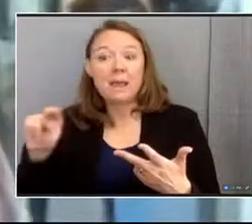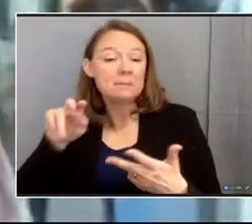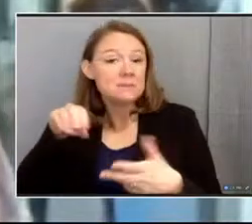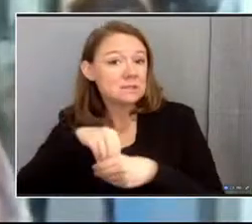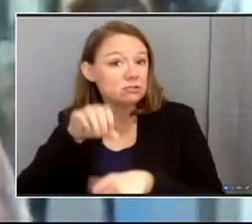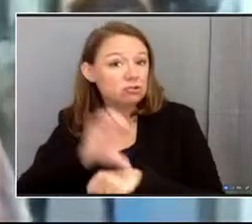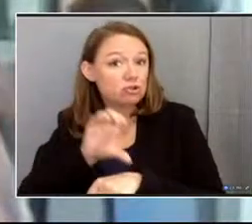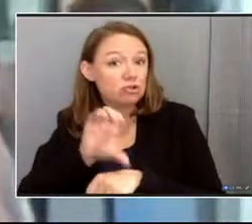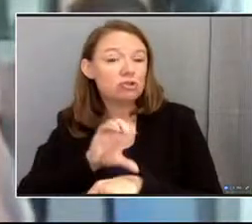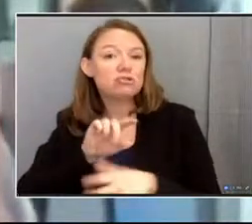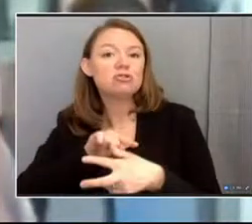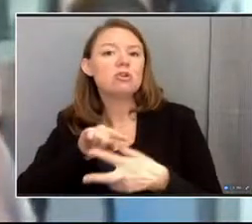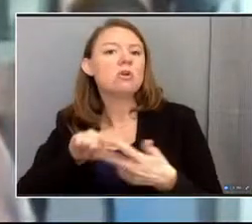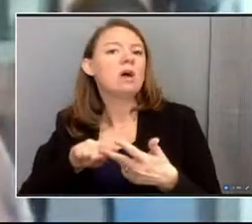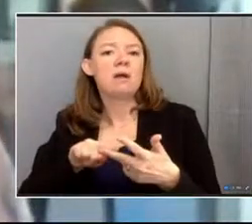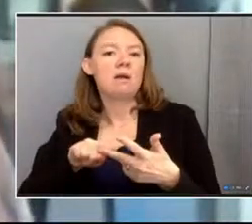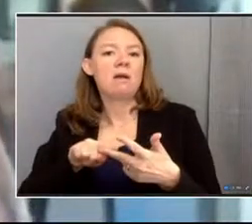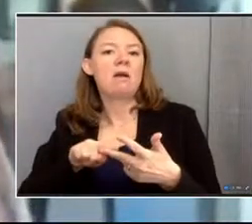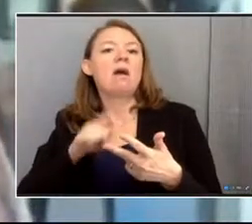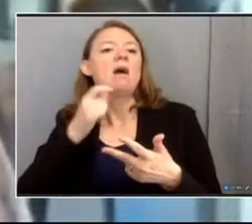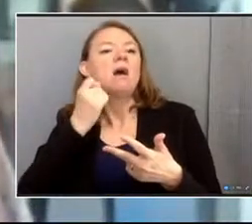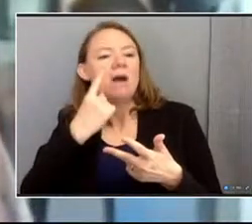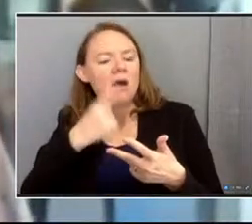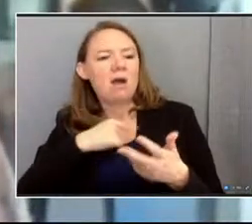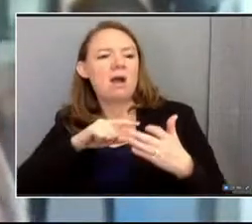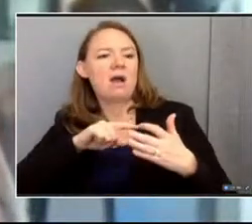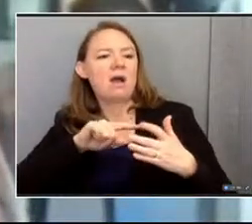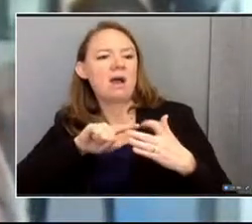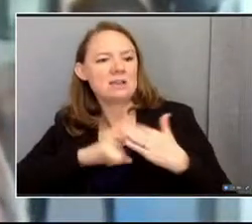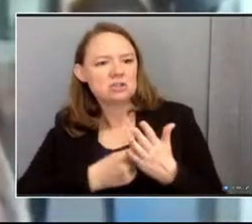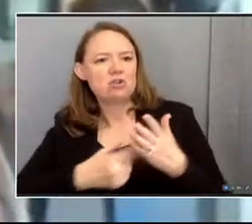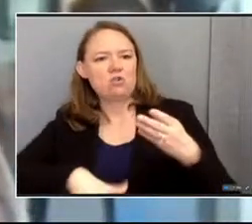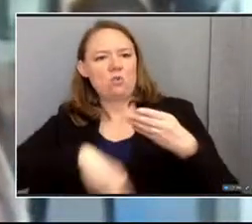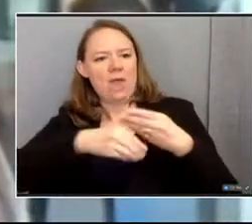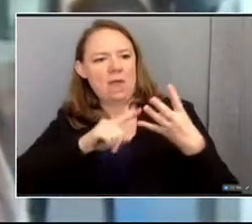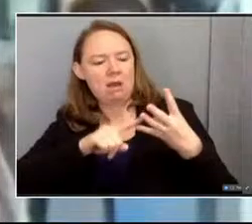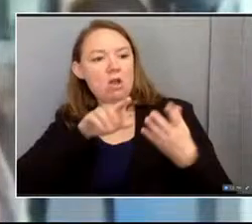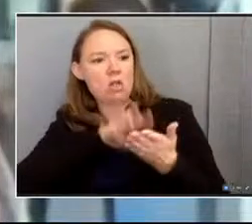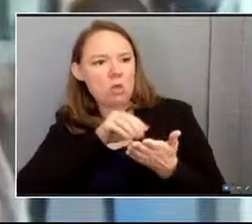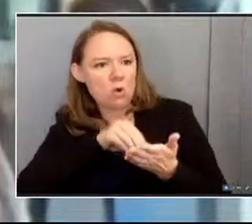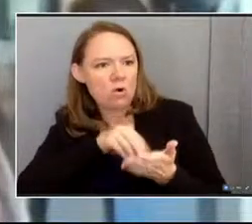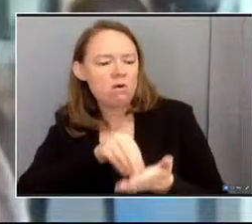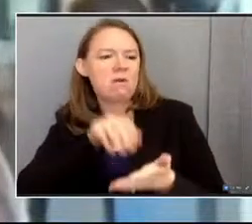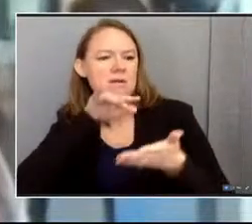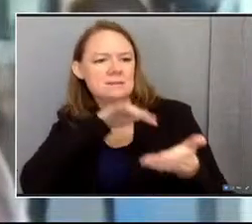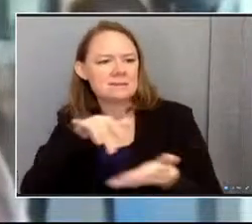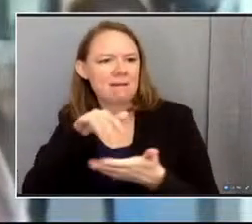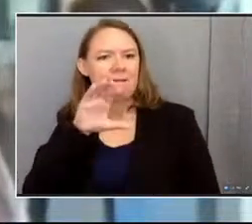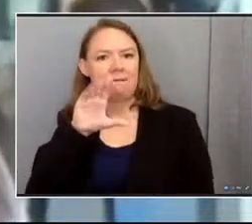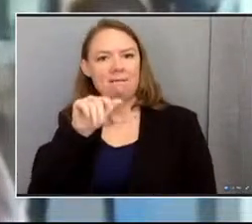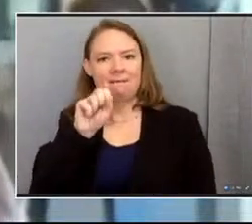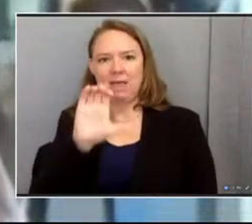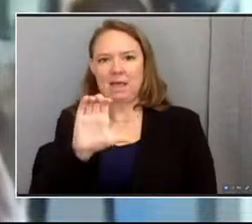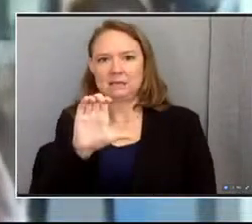and study the classics and I must tell you with that particular exposure and experience